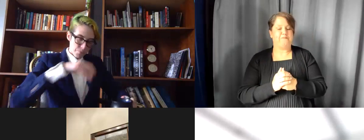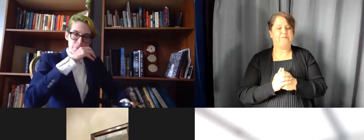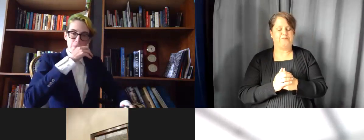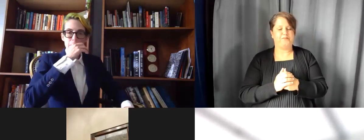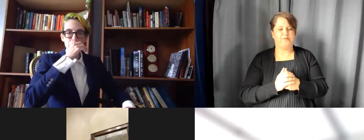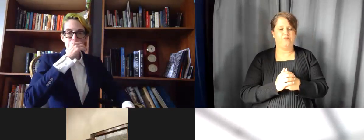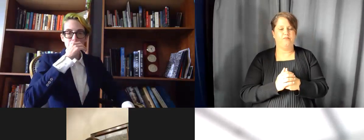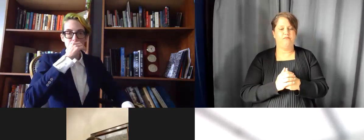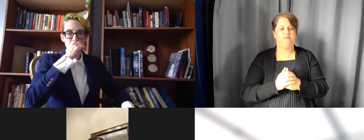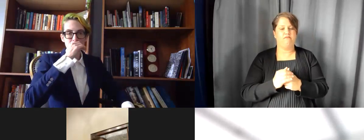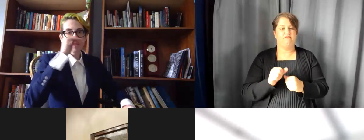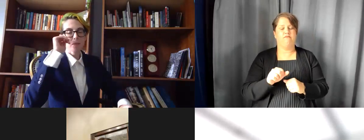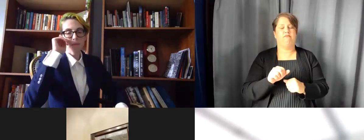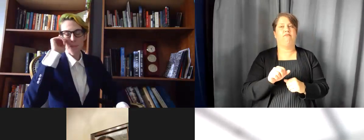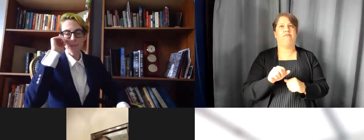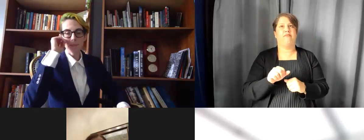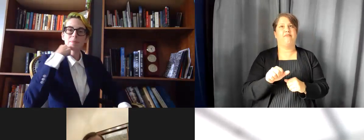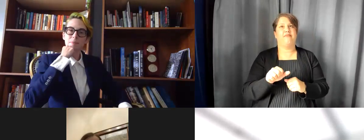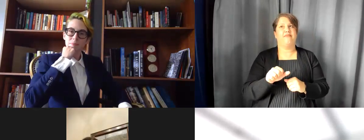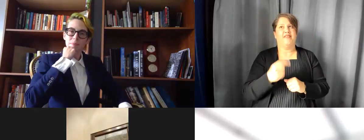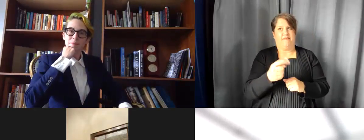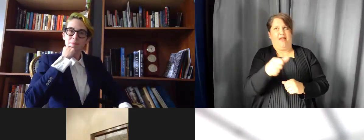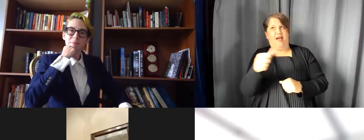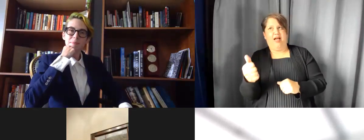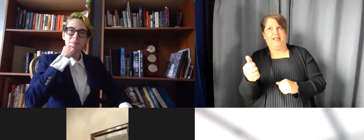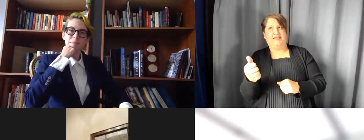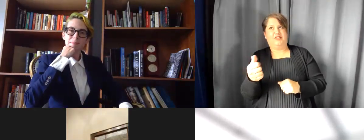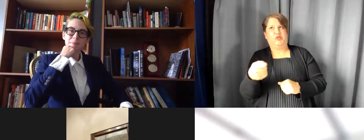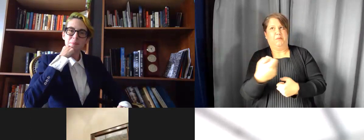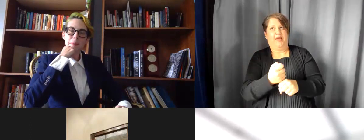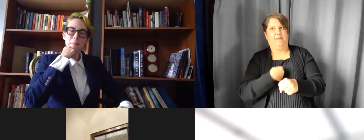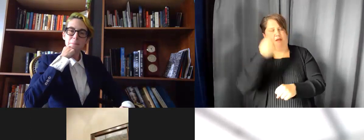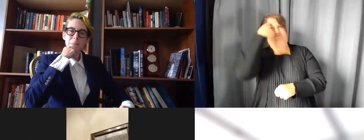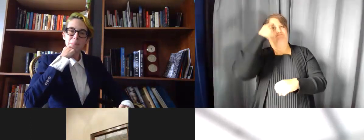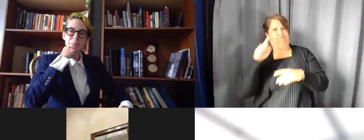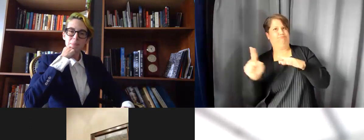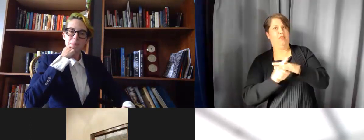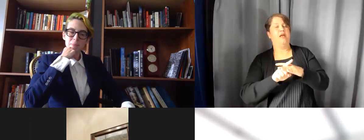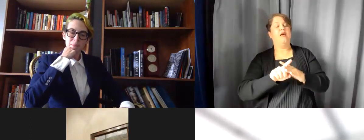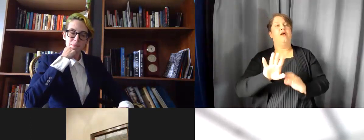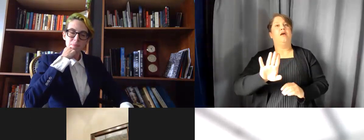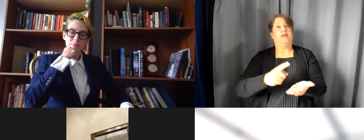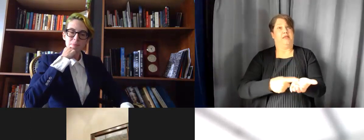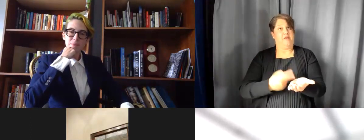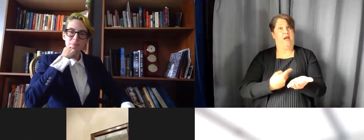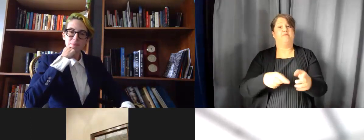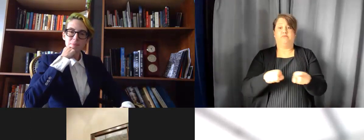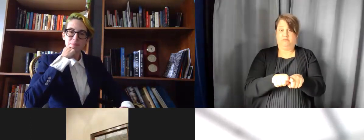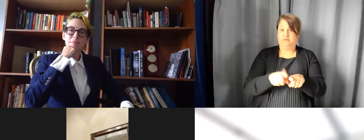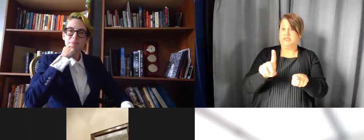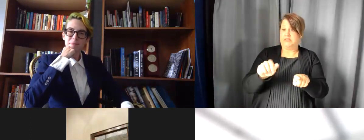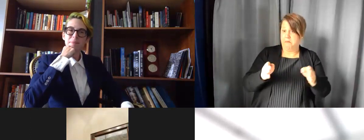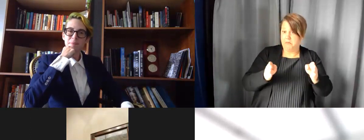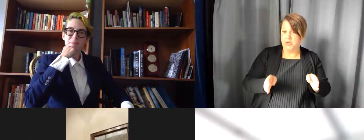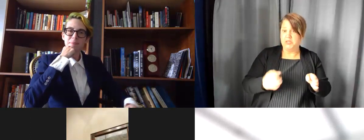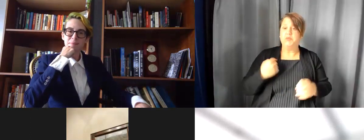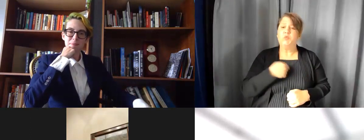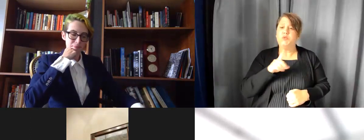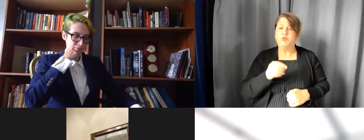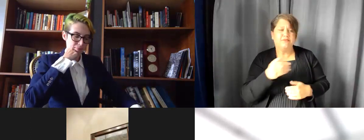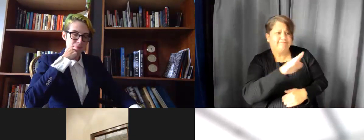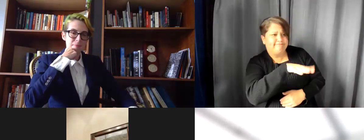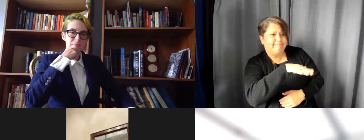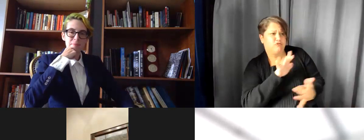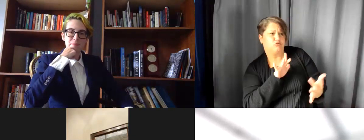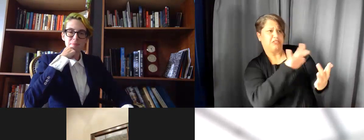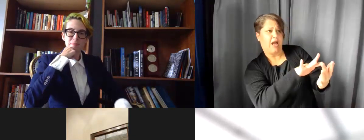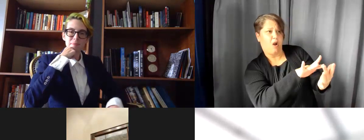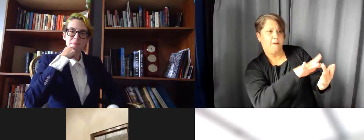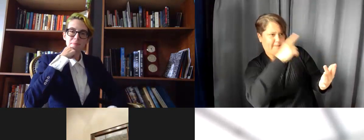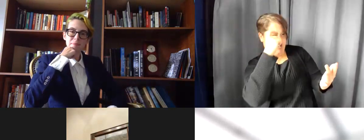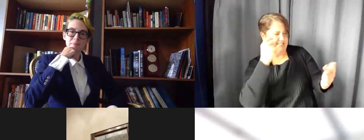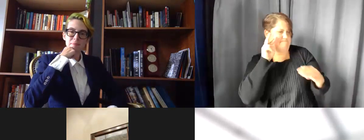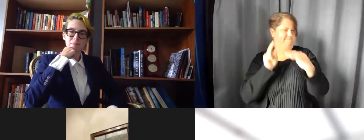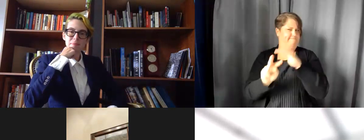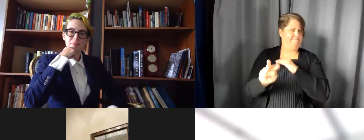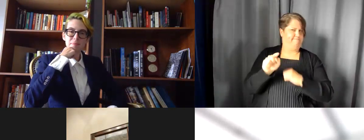Grace: something else. That kind of that you made me think about is when sometimes, as a disabled person we reach out because we maybe realize that something is going to be a potential problem.